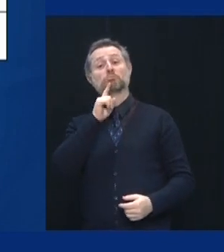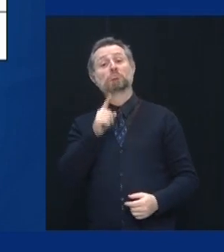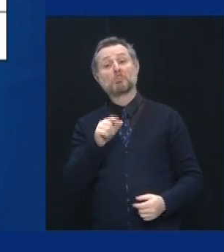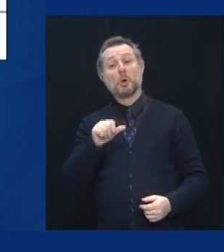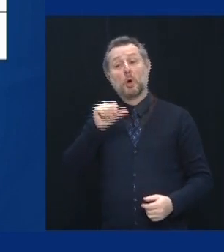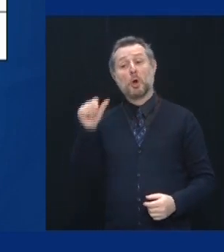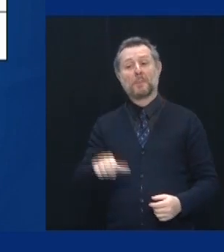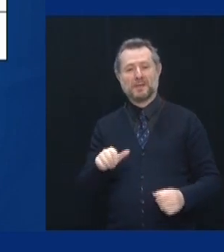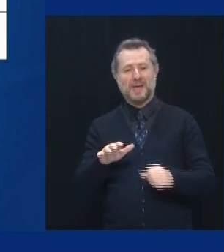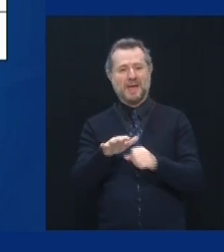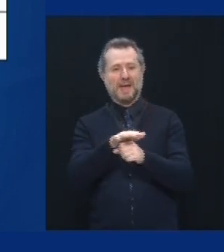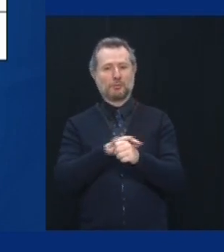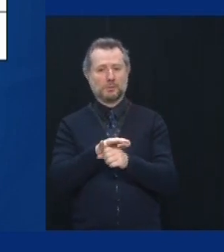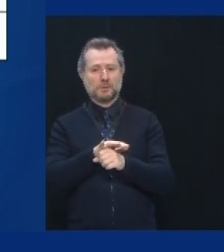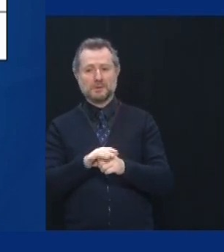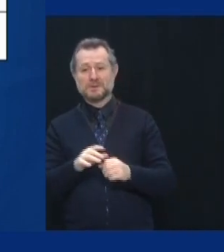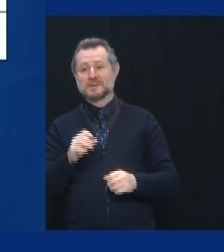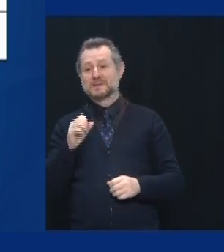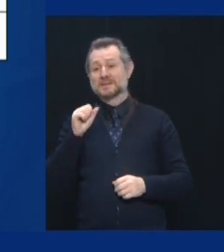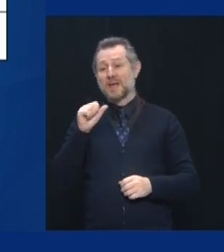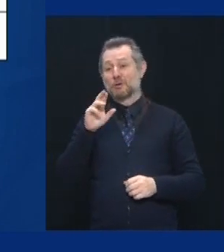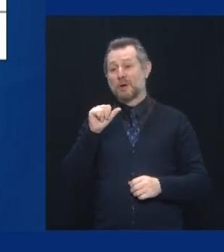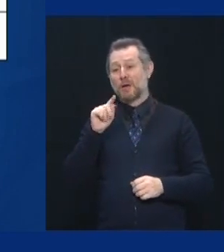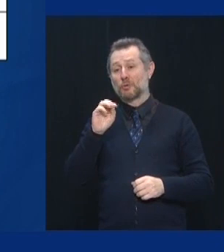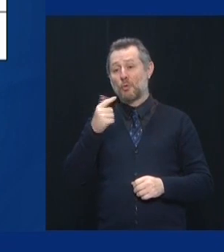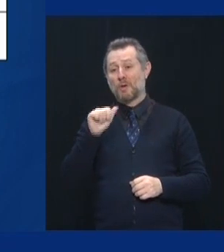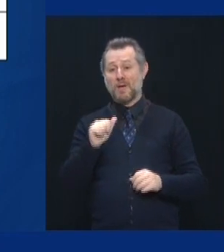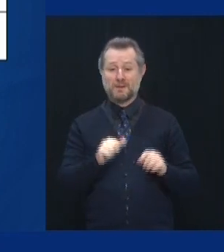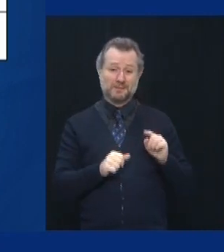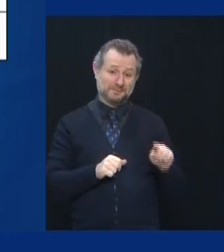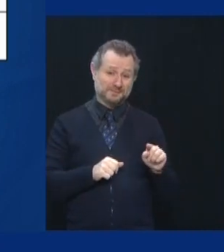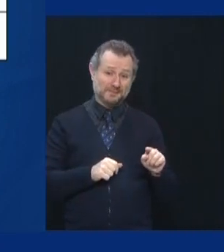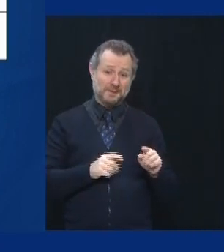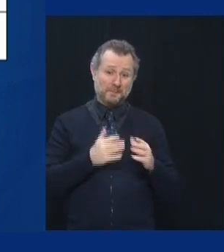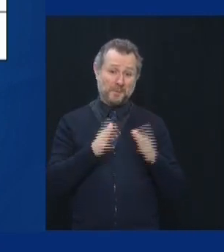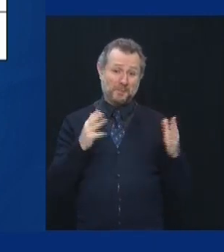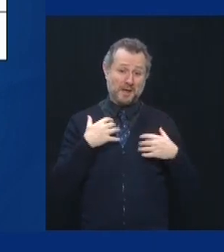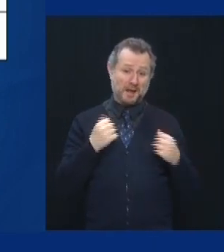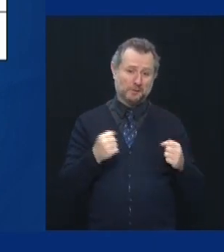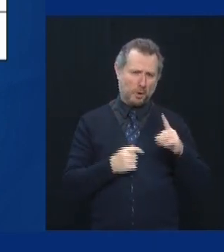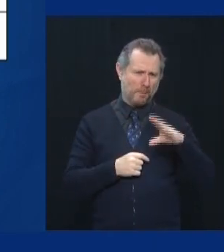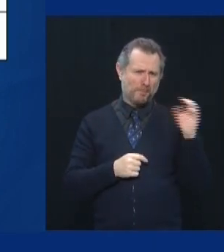LET'S LOOK AT DIFFERENCES 29 THE REGION ITSELF.